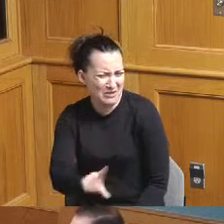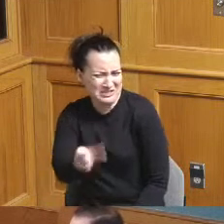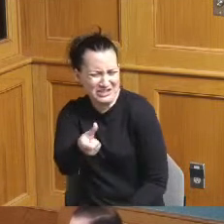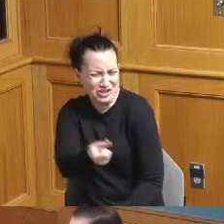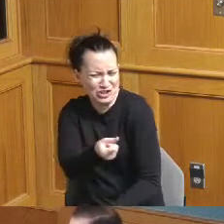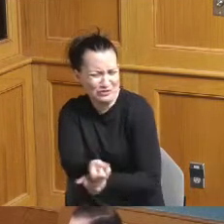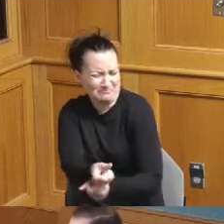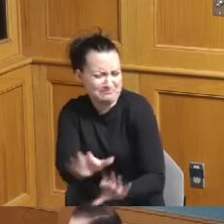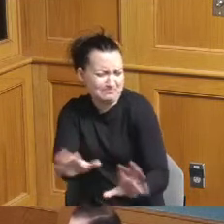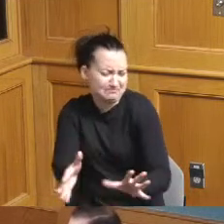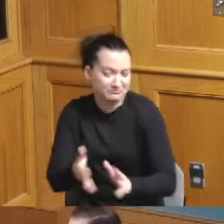that's pretty new